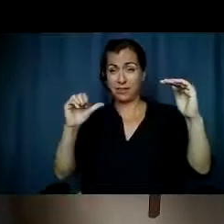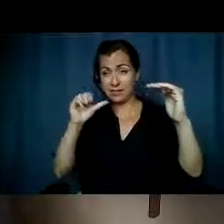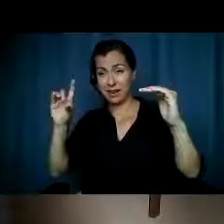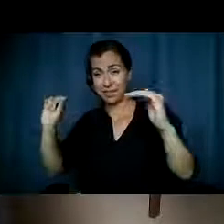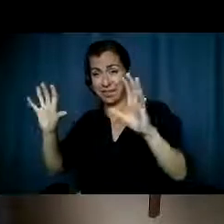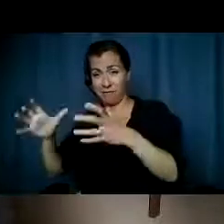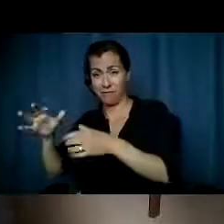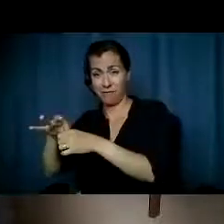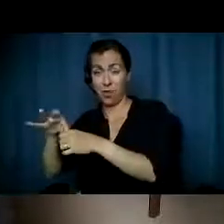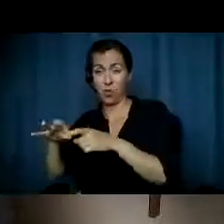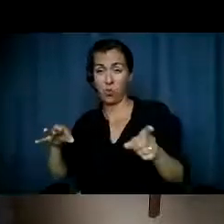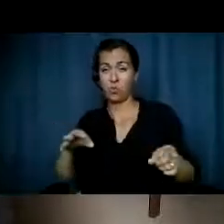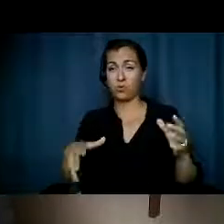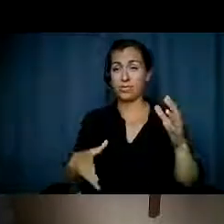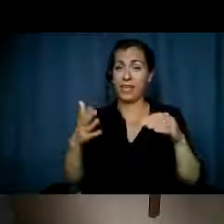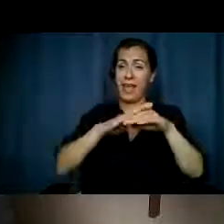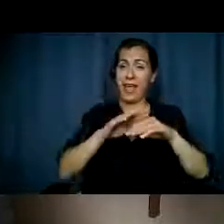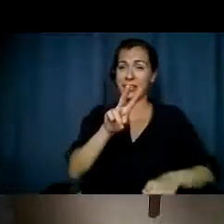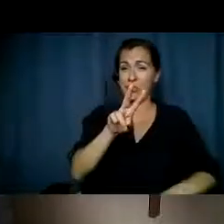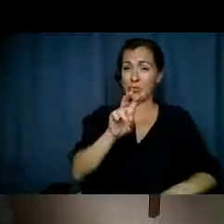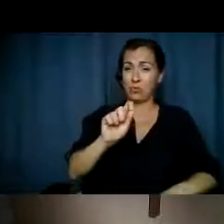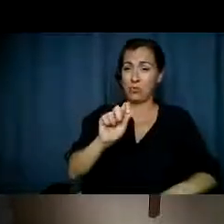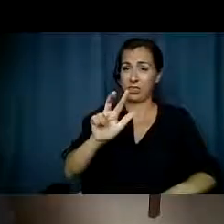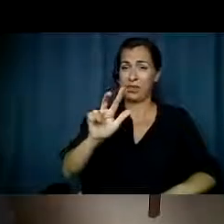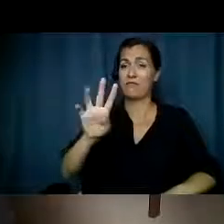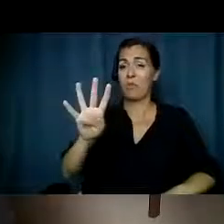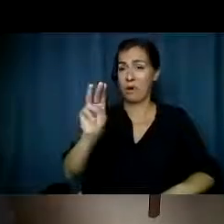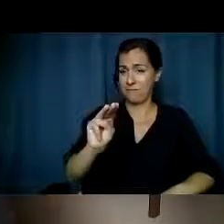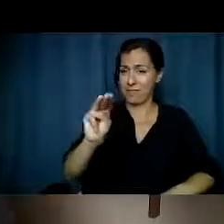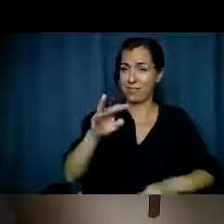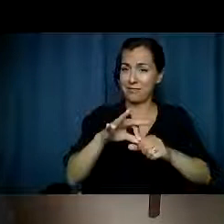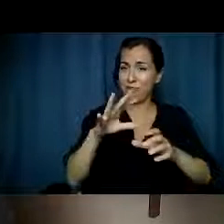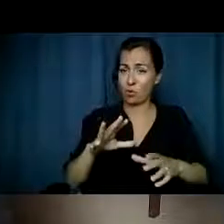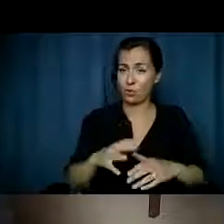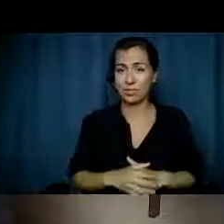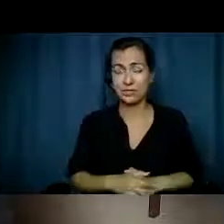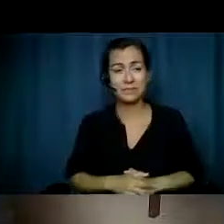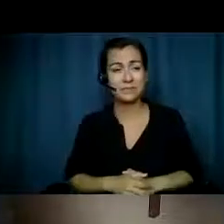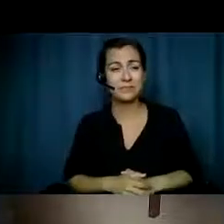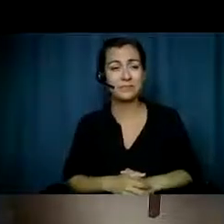when determining which states had the most accessible